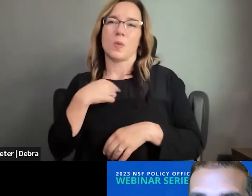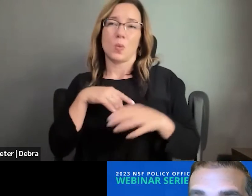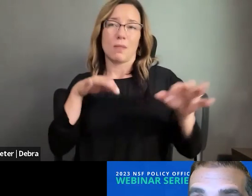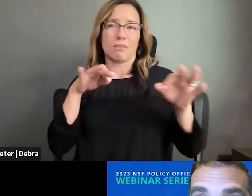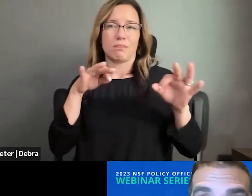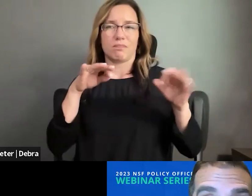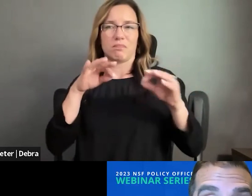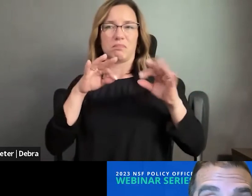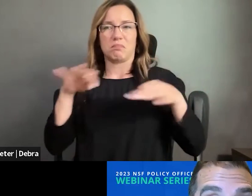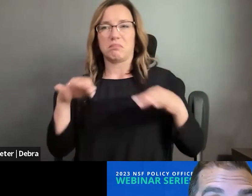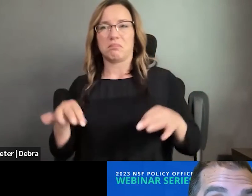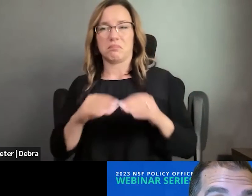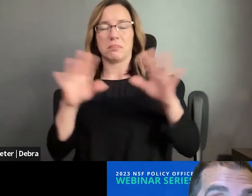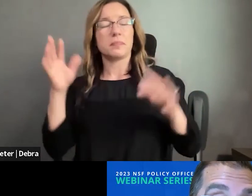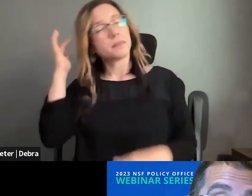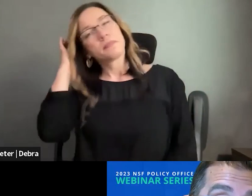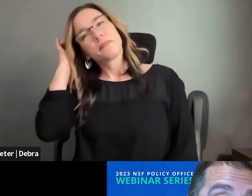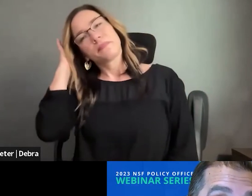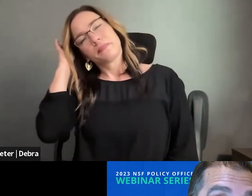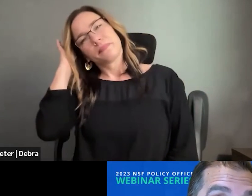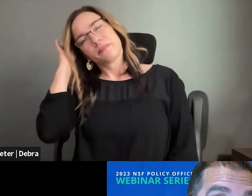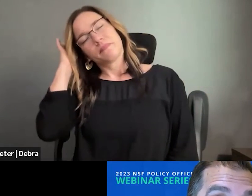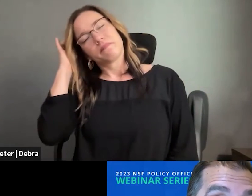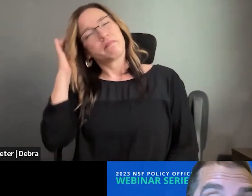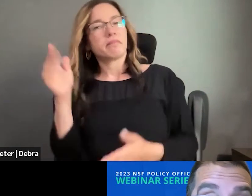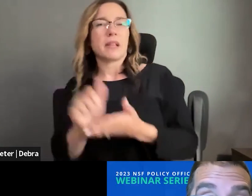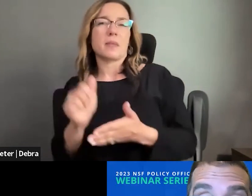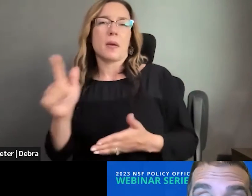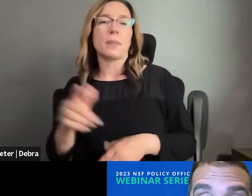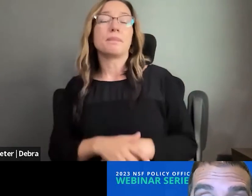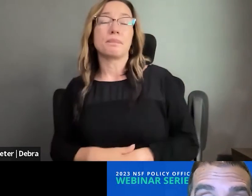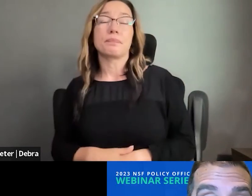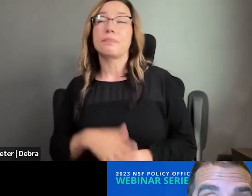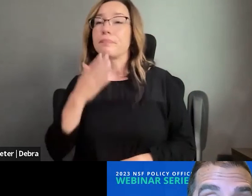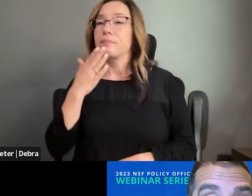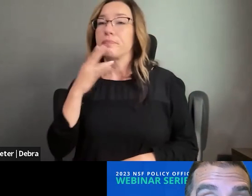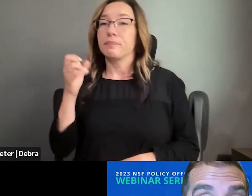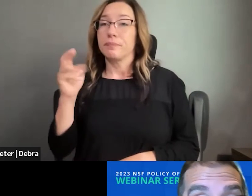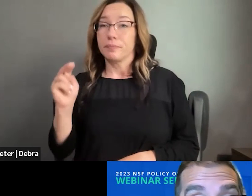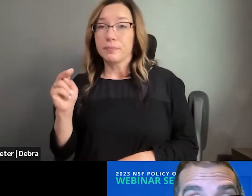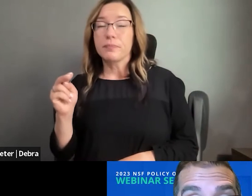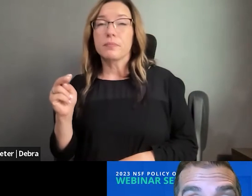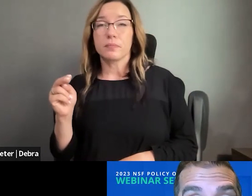But that's about it. Jeremy Leffler: Thank you, Jean. I want to think we've